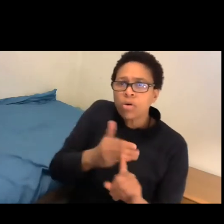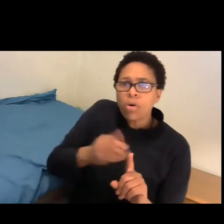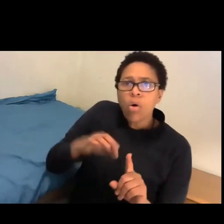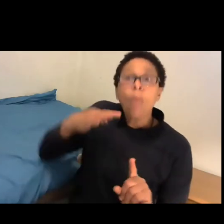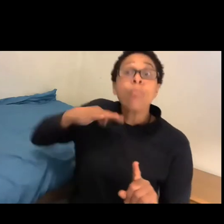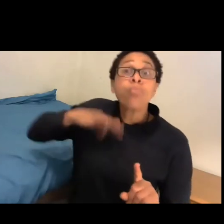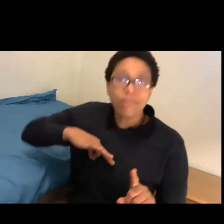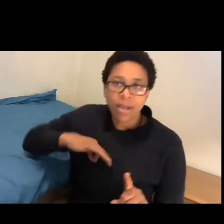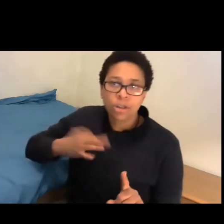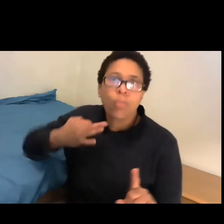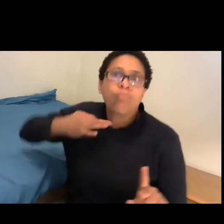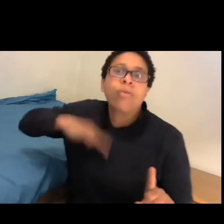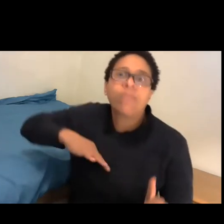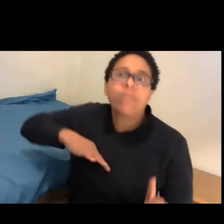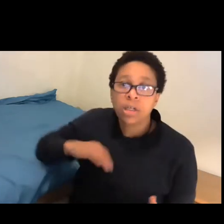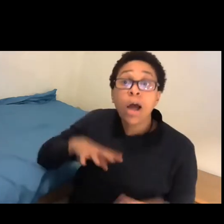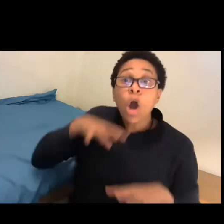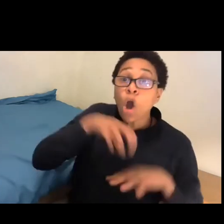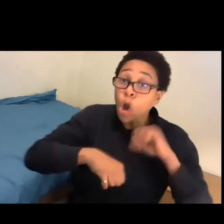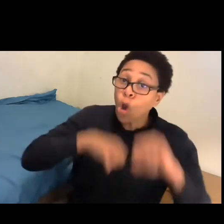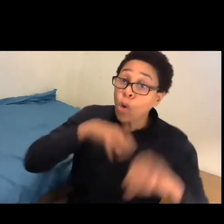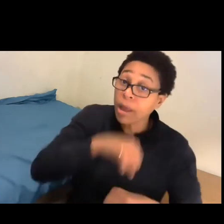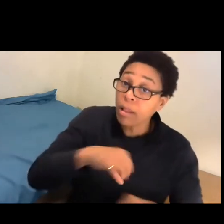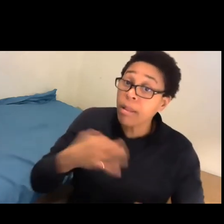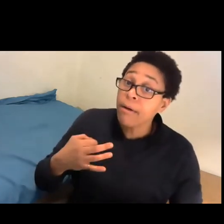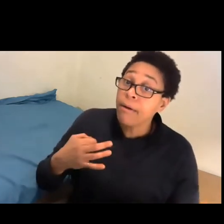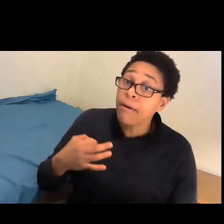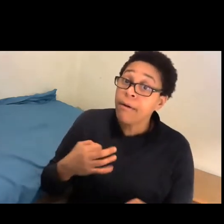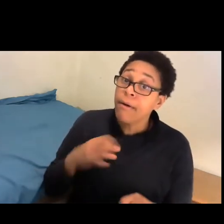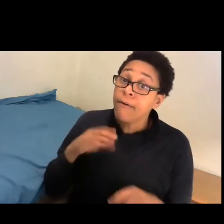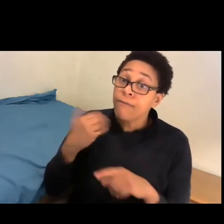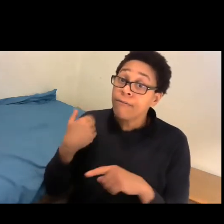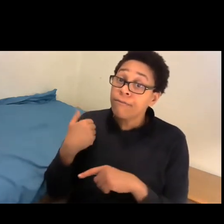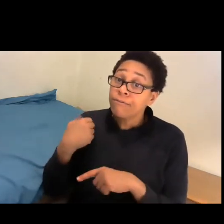feminism, all these things that I thought were relics of the